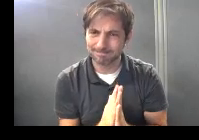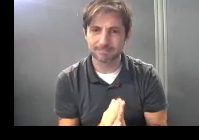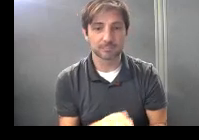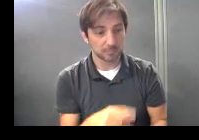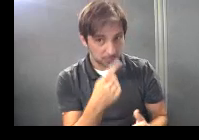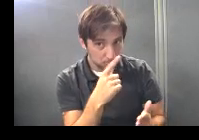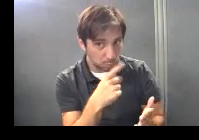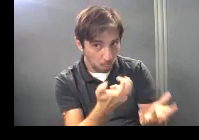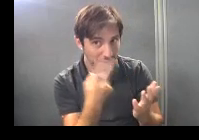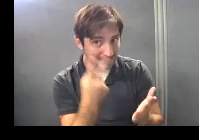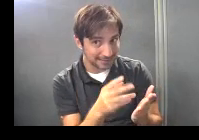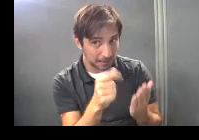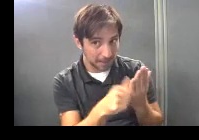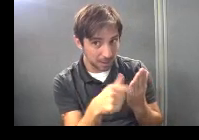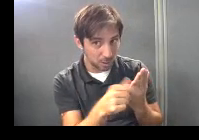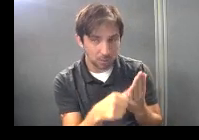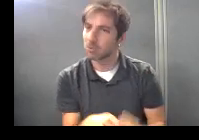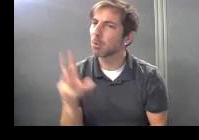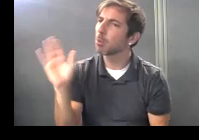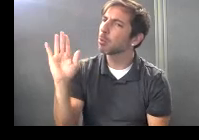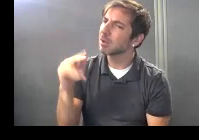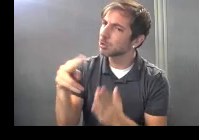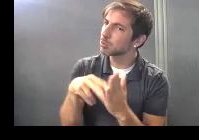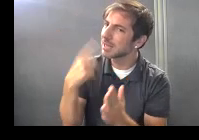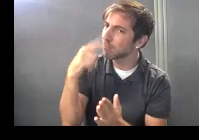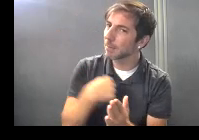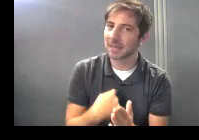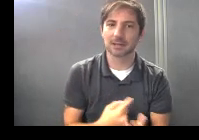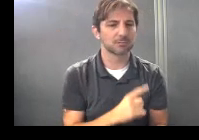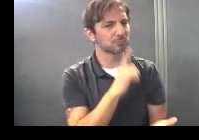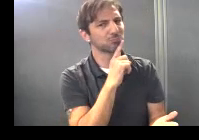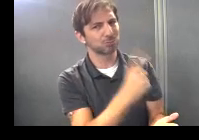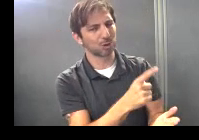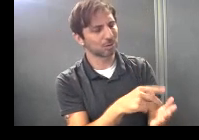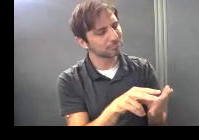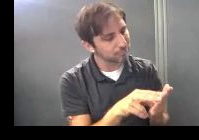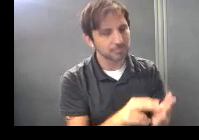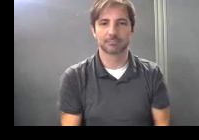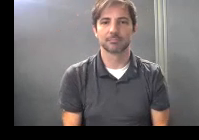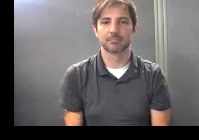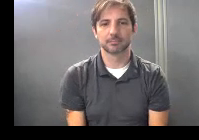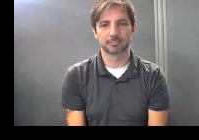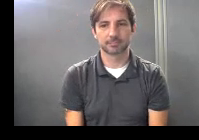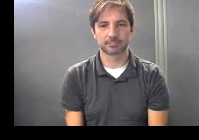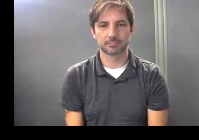WOULD YOU LIKE TO SEE A MENU? COULD YOU READ IT TO ME?